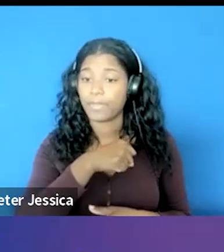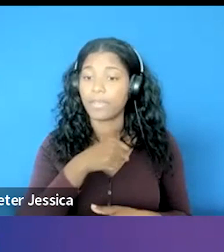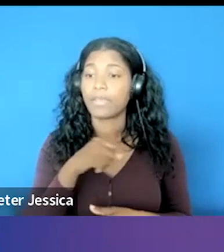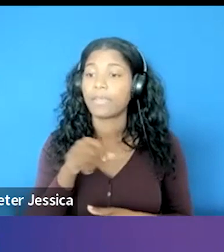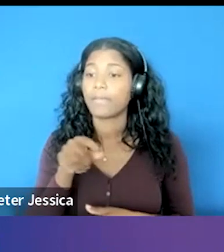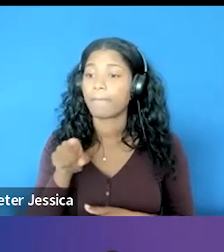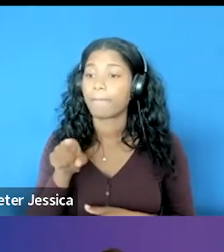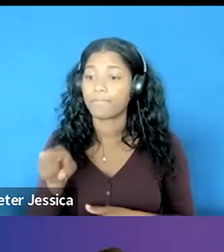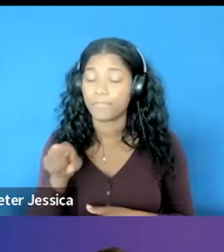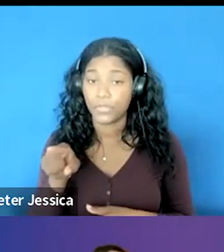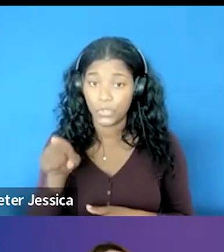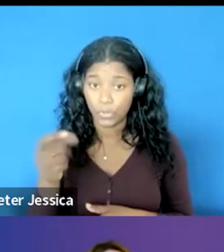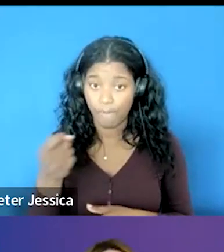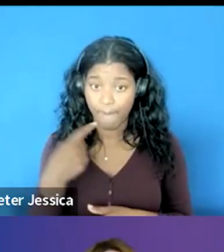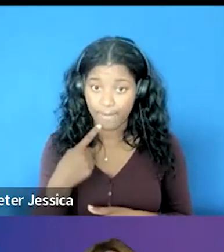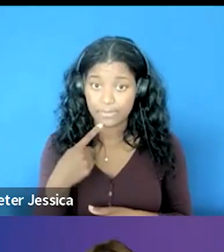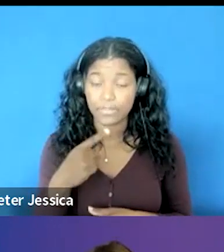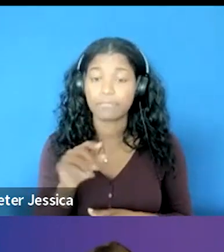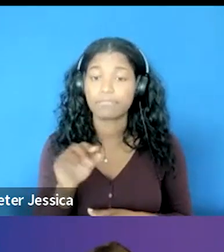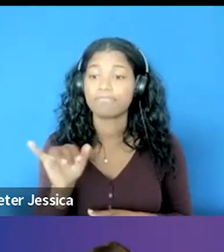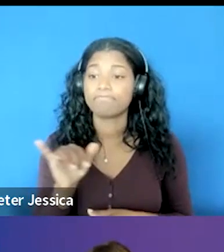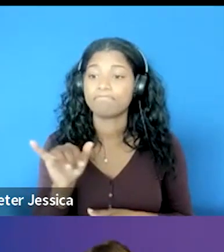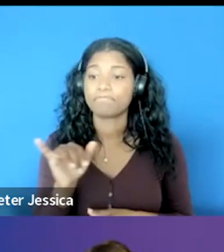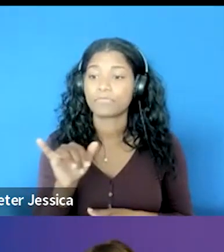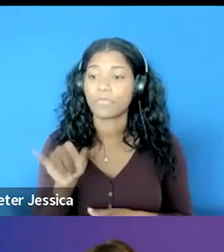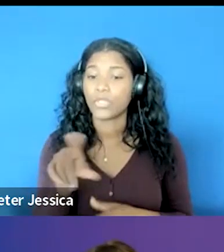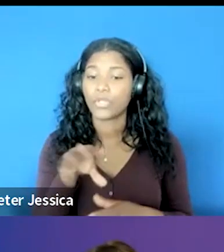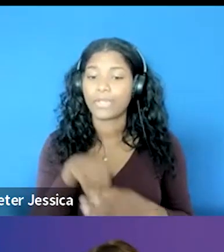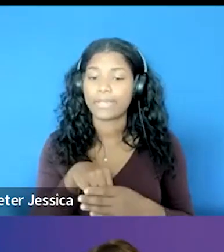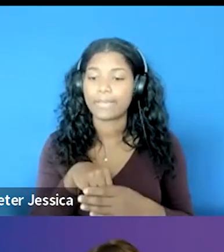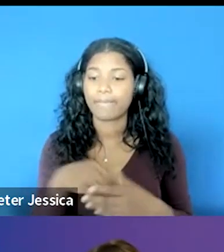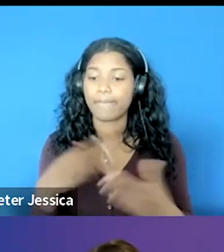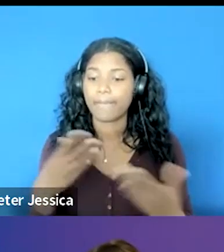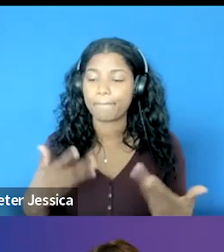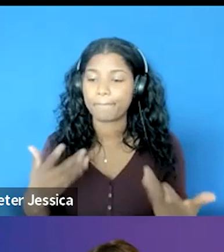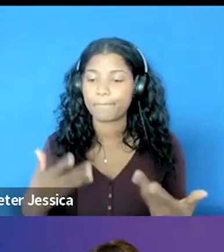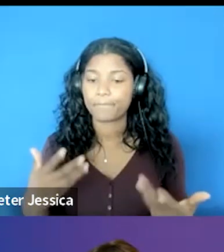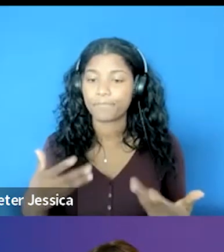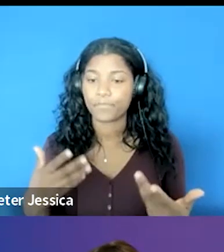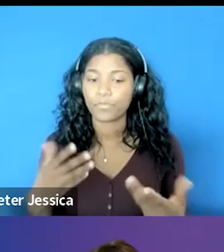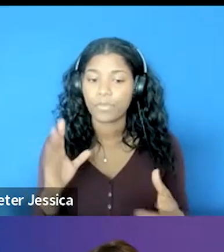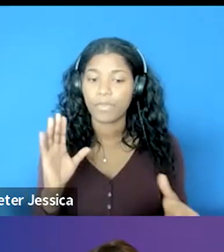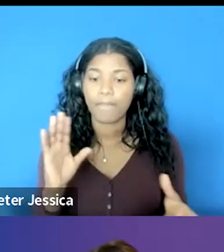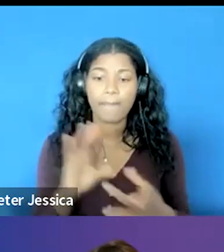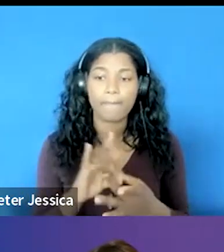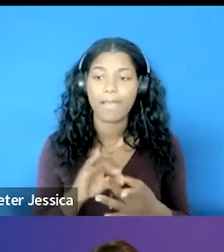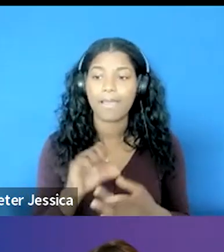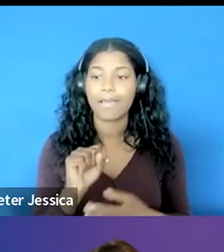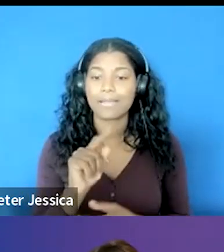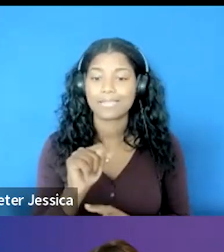who has asked this question is also in, combining the stem teaching with research.